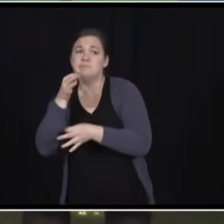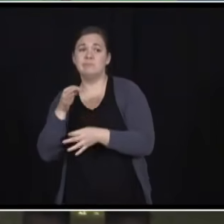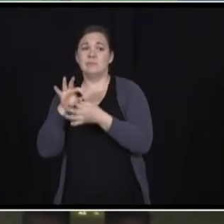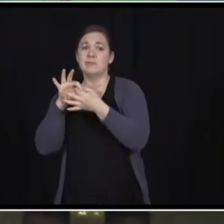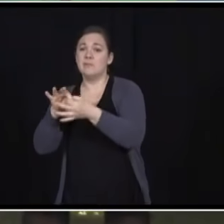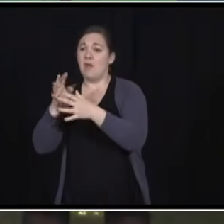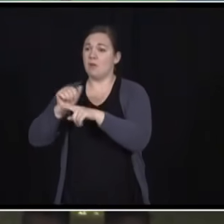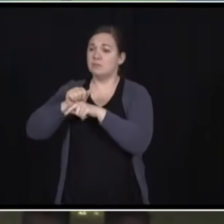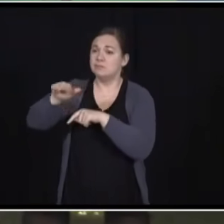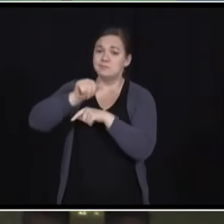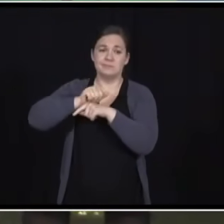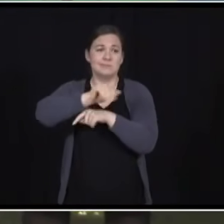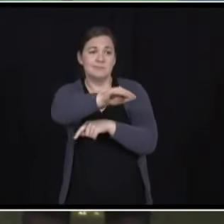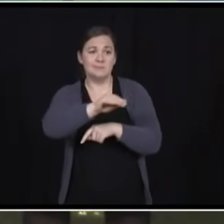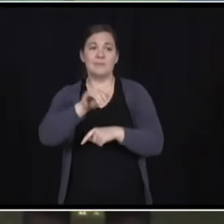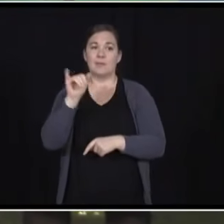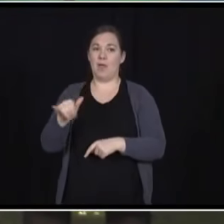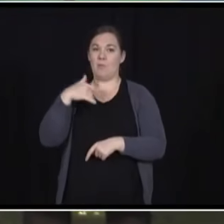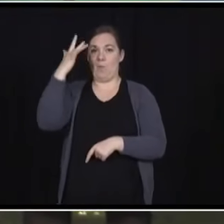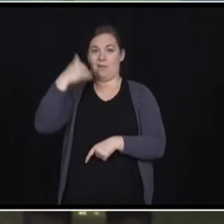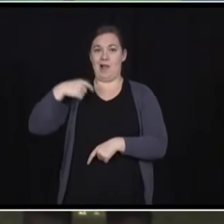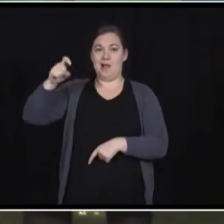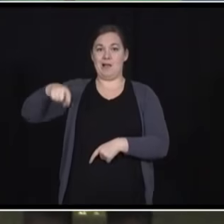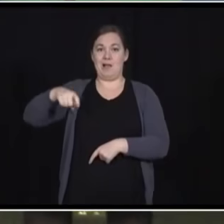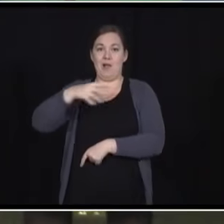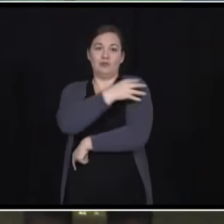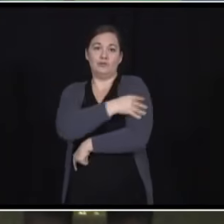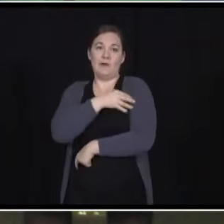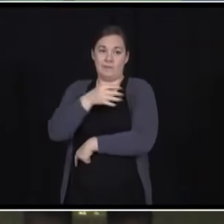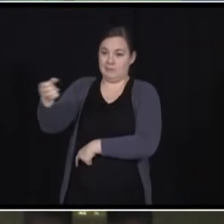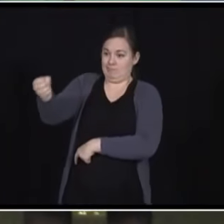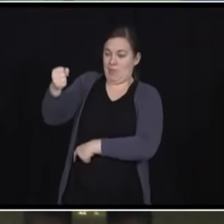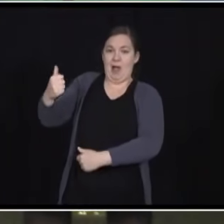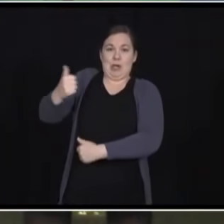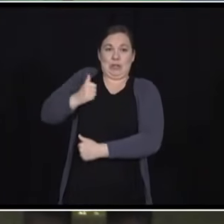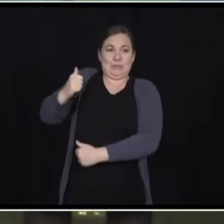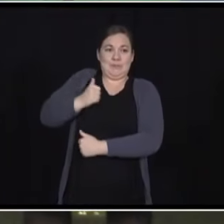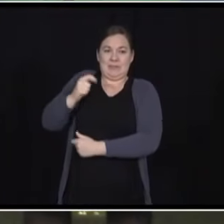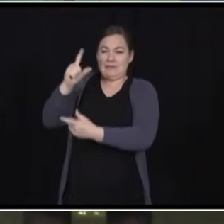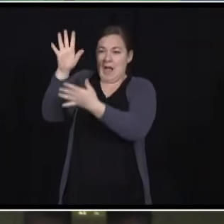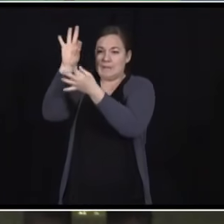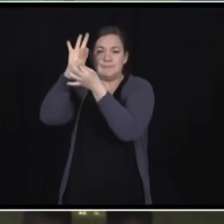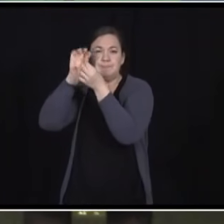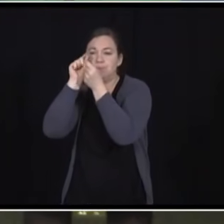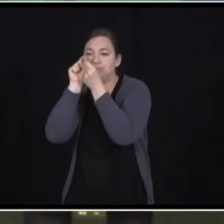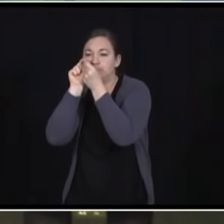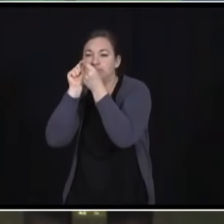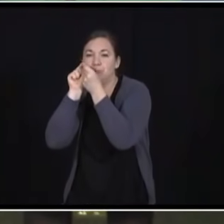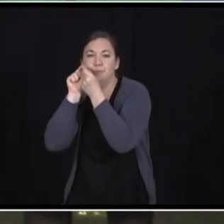from healthcare to science and I have said from the beginning of this we need military position and I want to